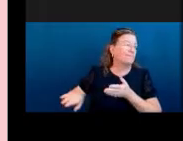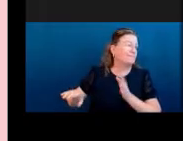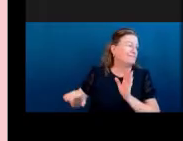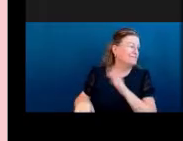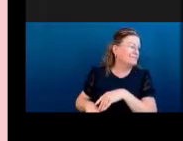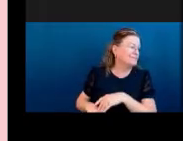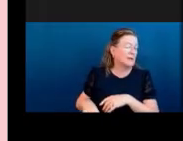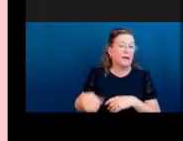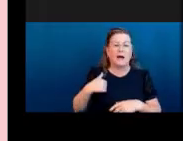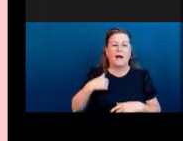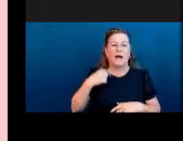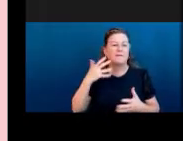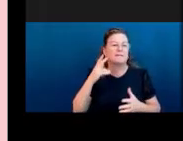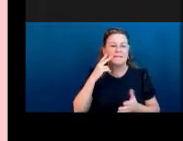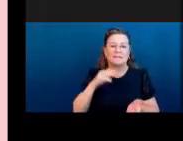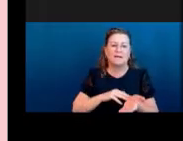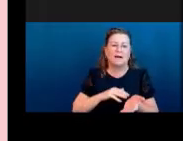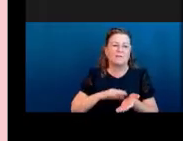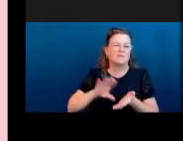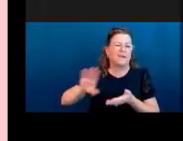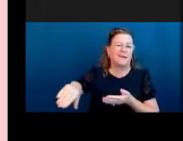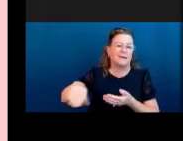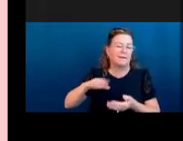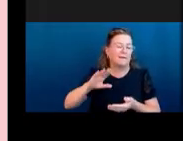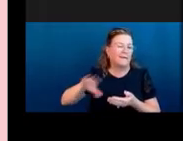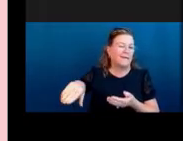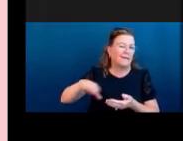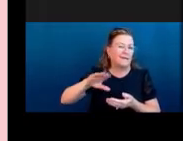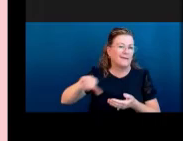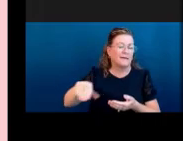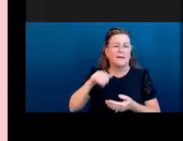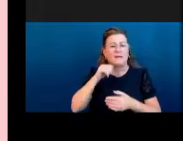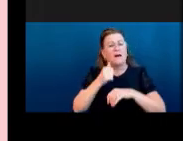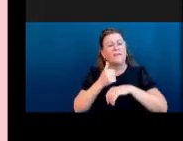by doctors. It's not their faults. There's just a lack of